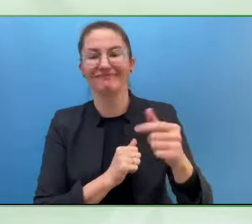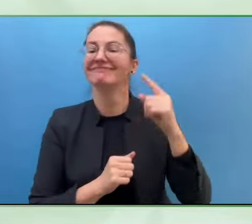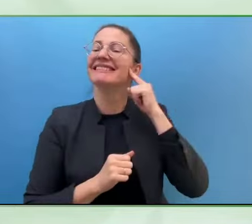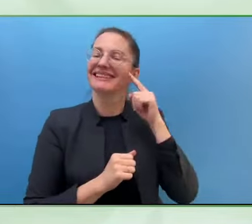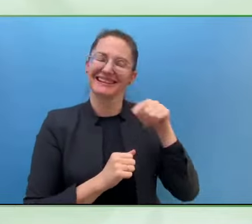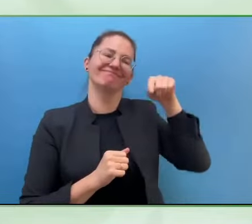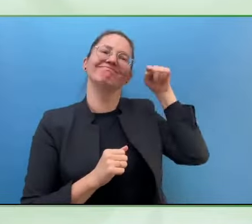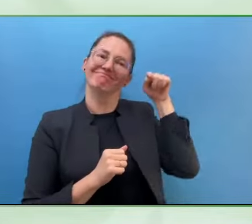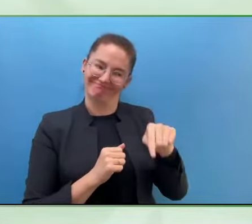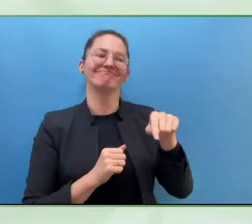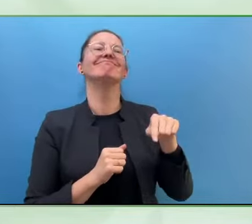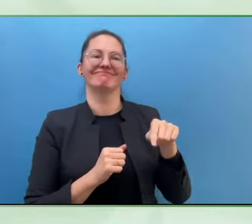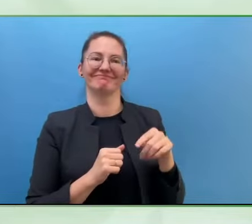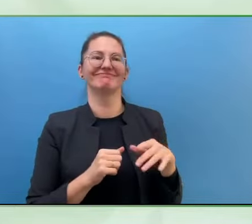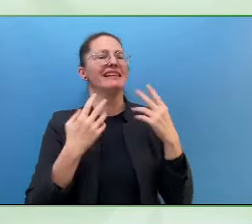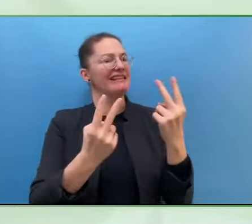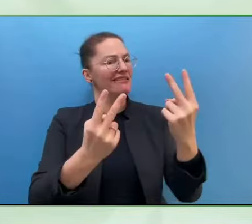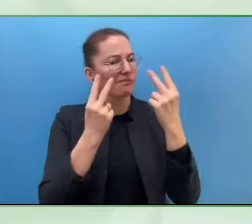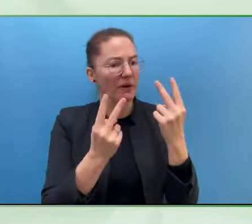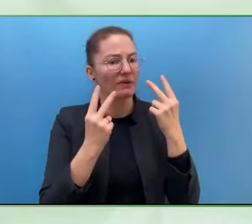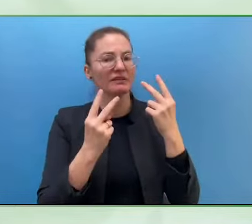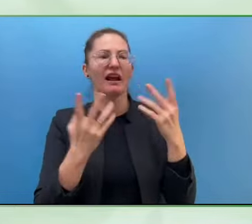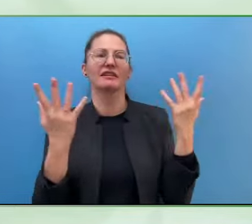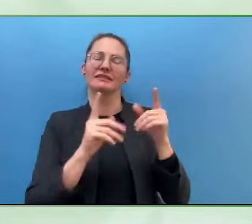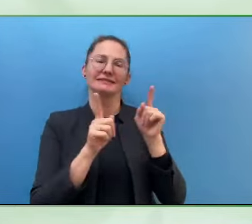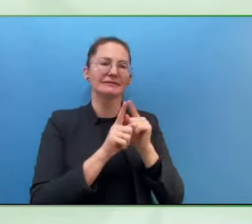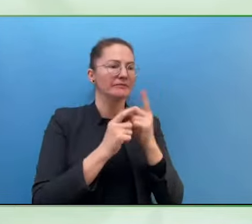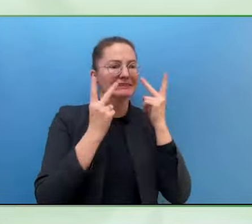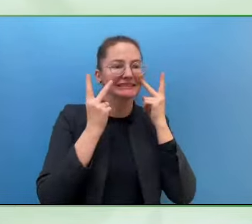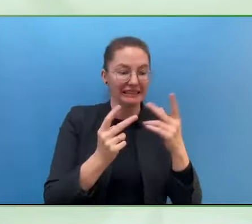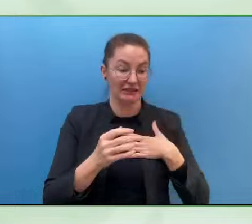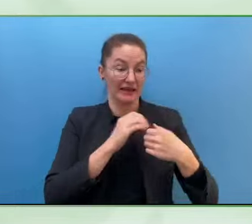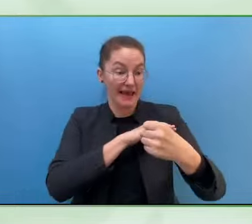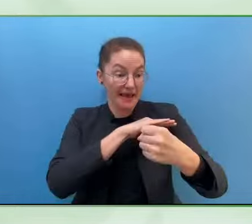the workplace environment for them.